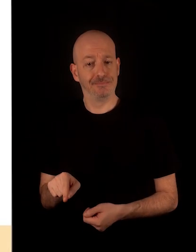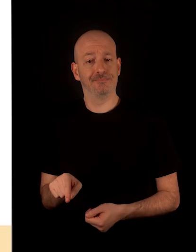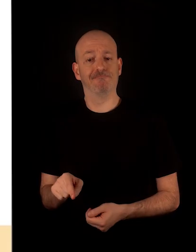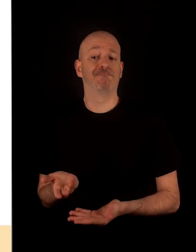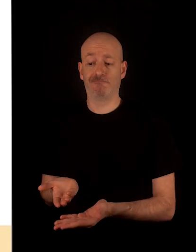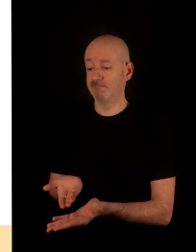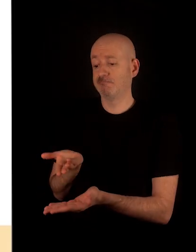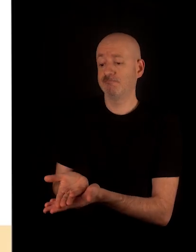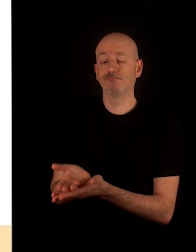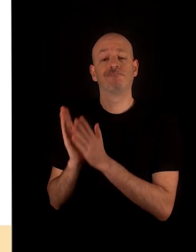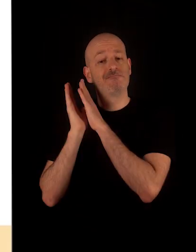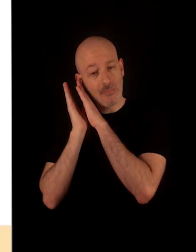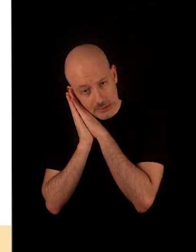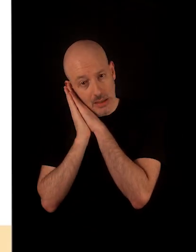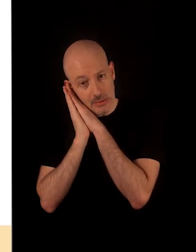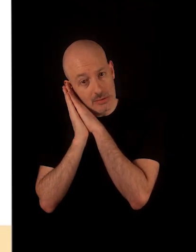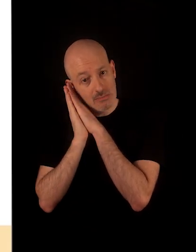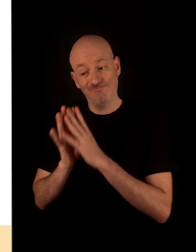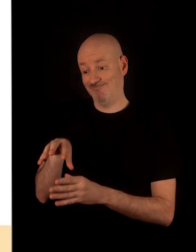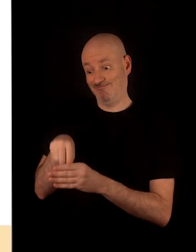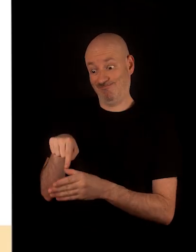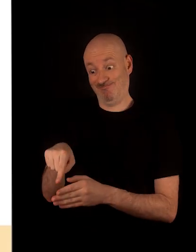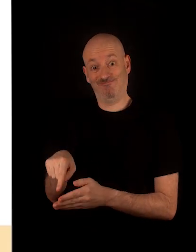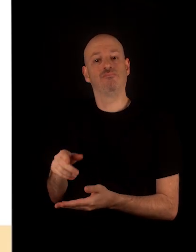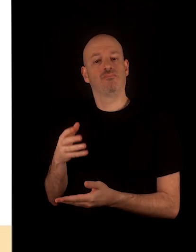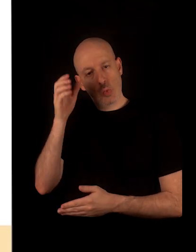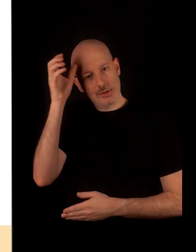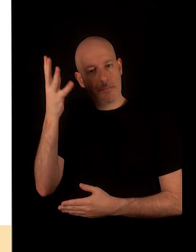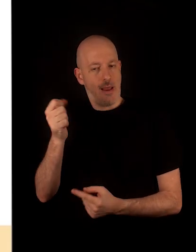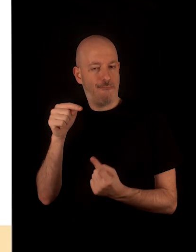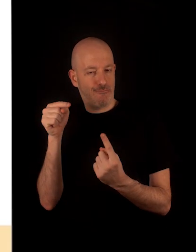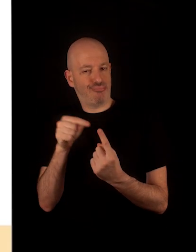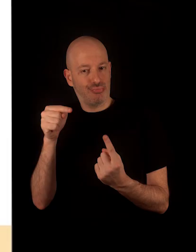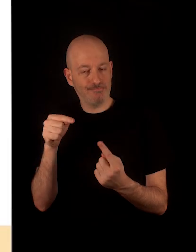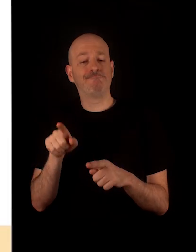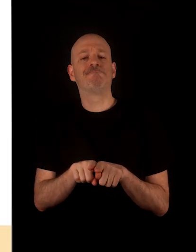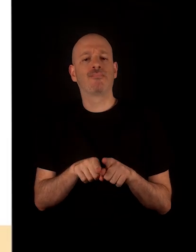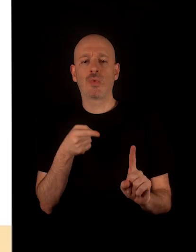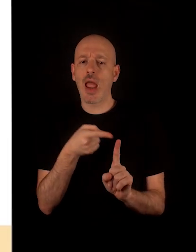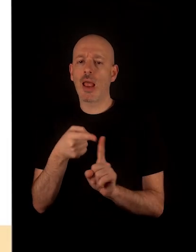can be from 21 days up to 90. We have three duration categories.